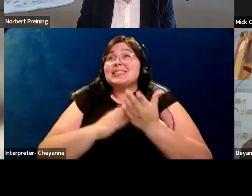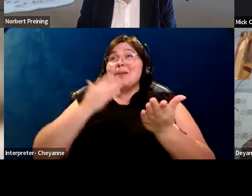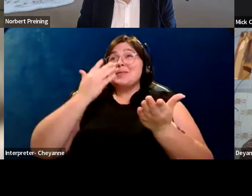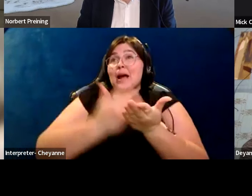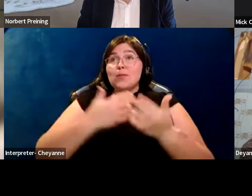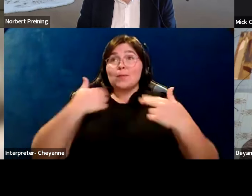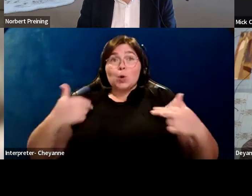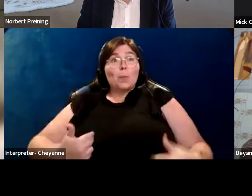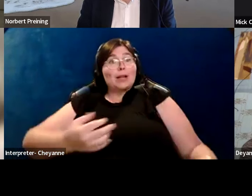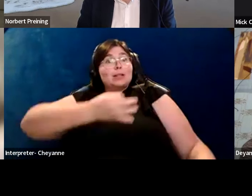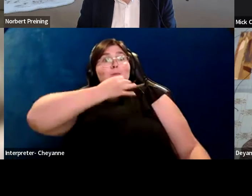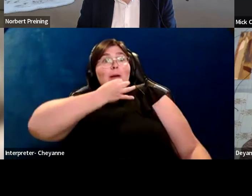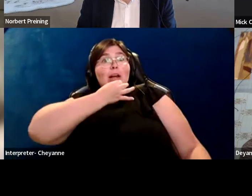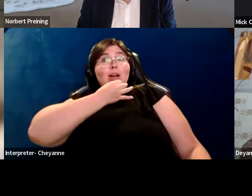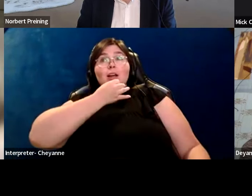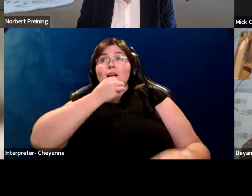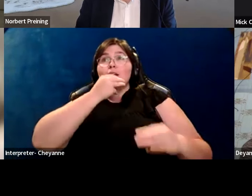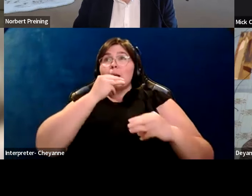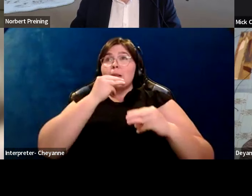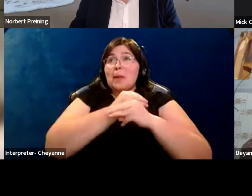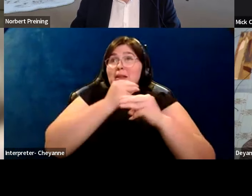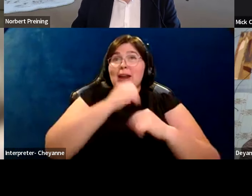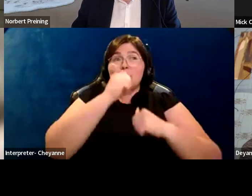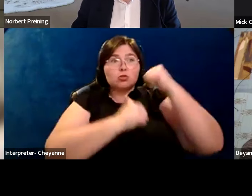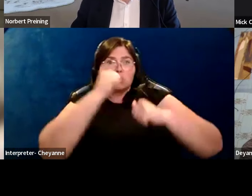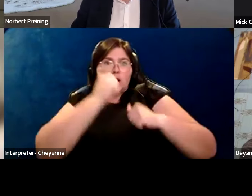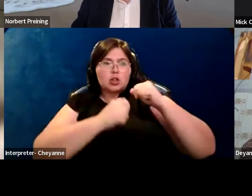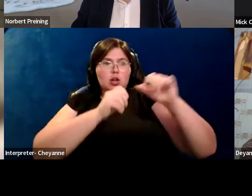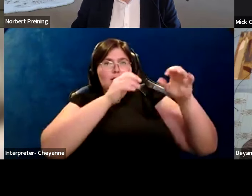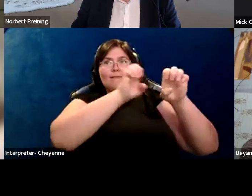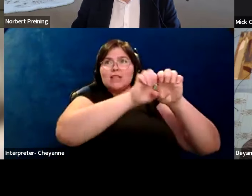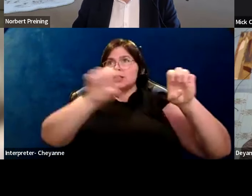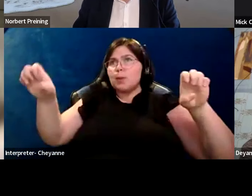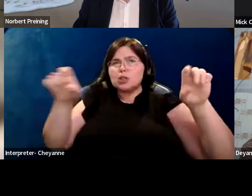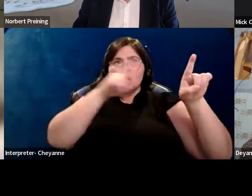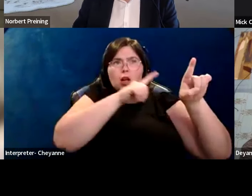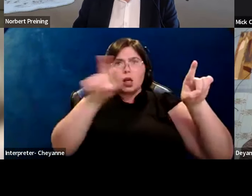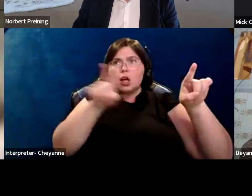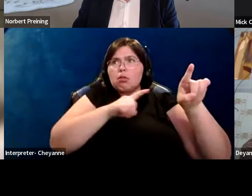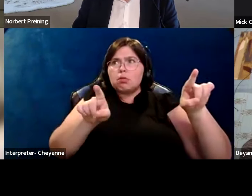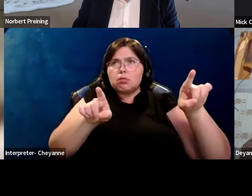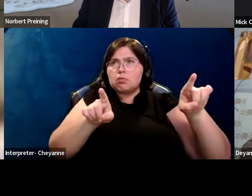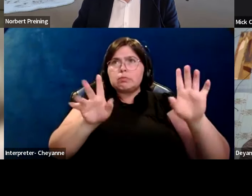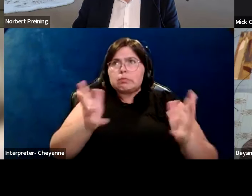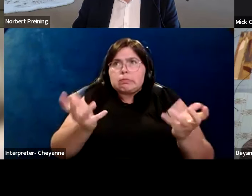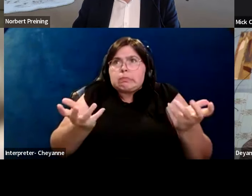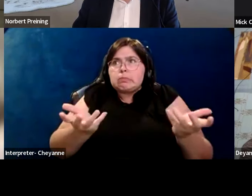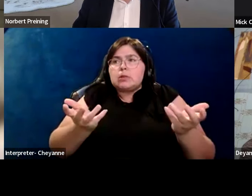it's not obvious what the mathematical structure is of an expression. So there is a step to get to the 100% mark.